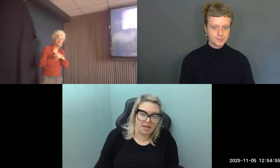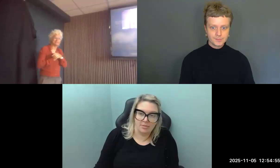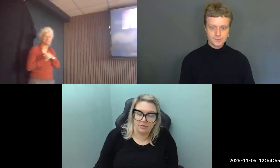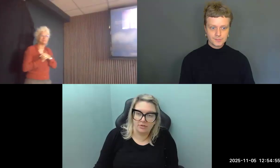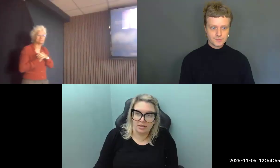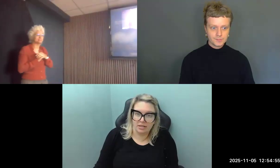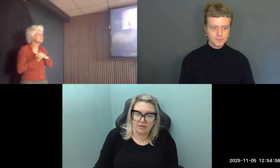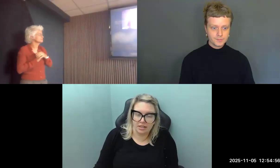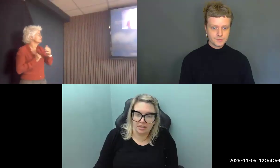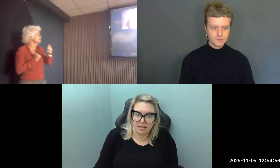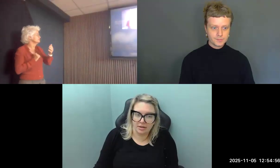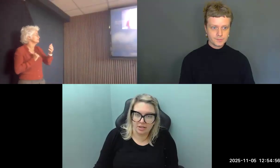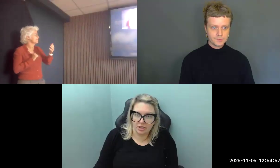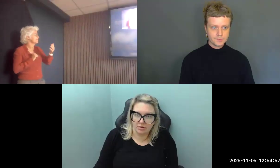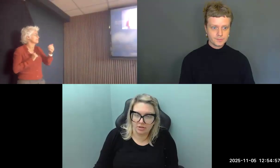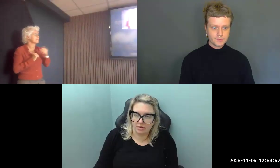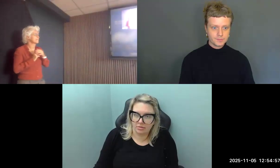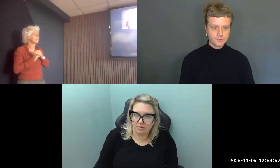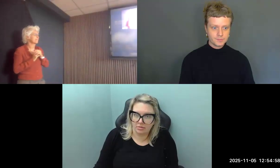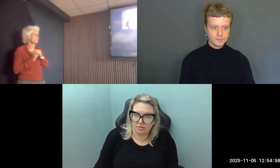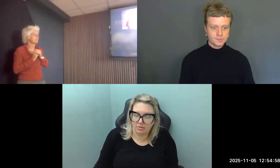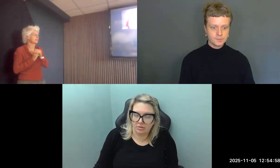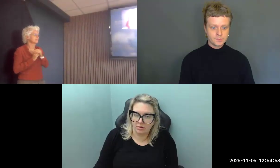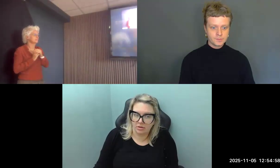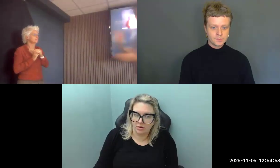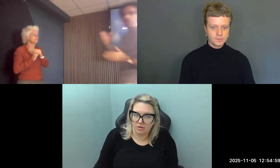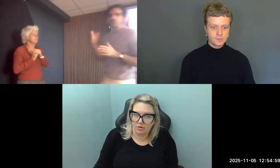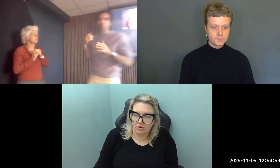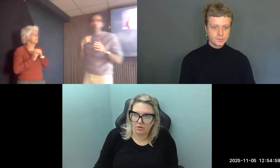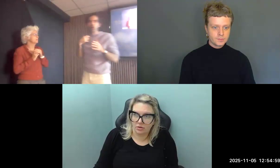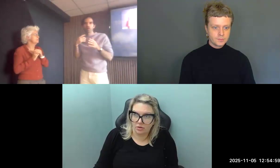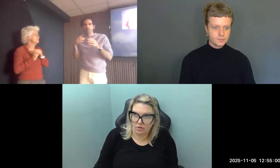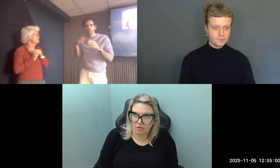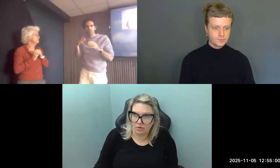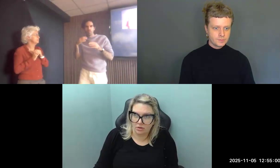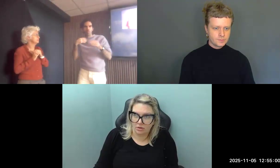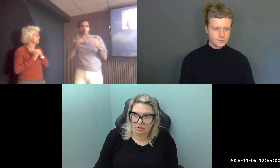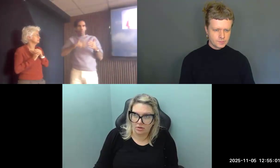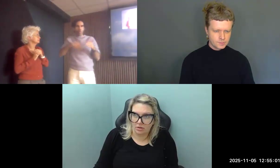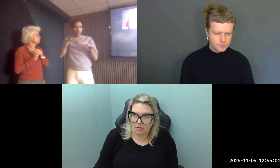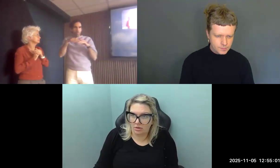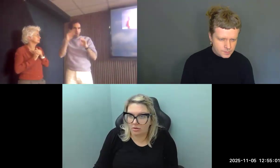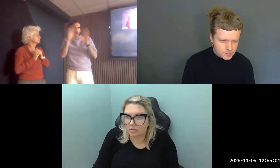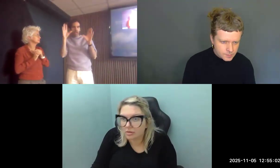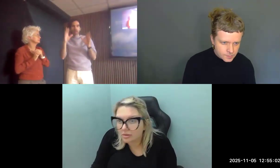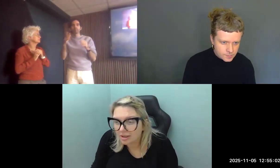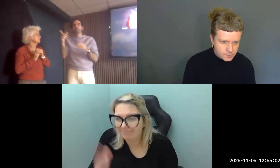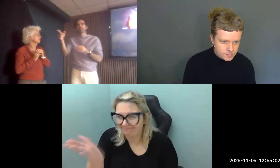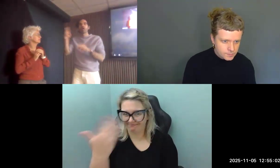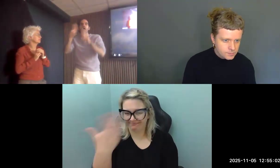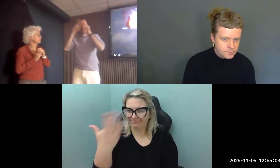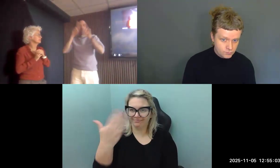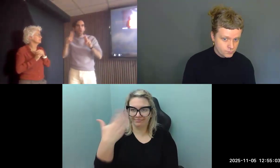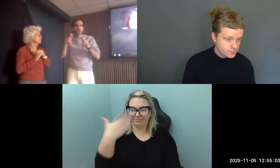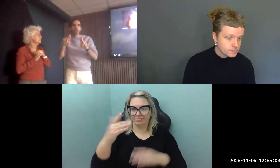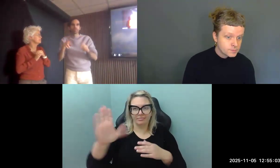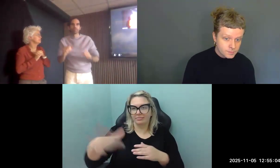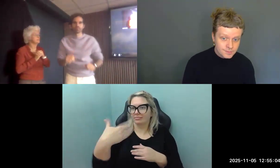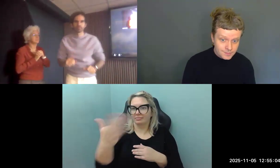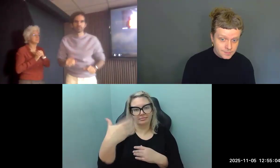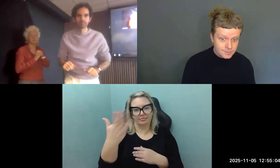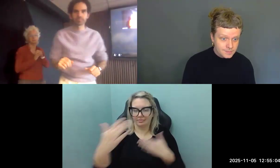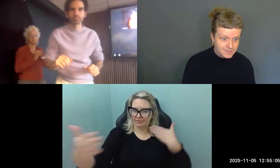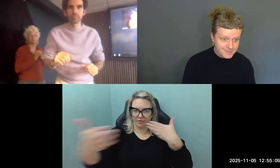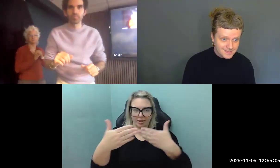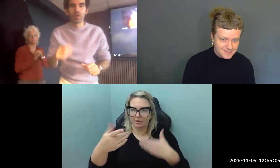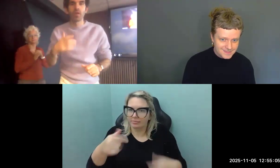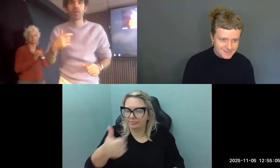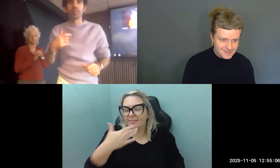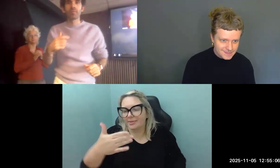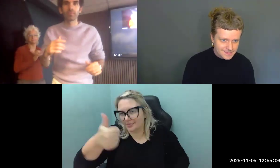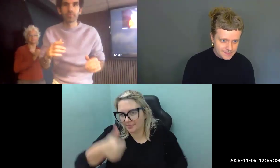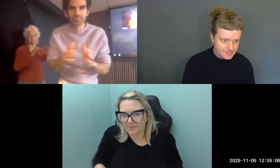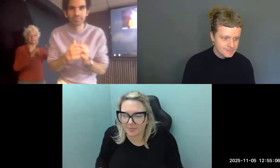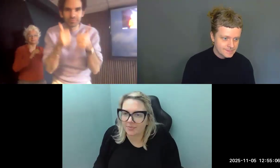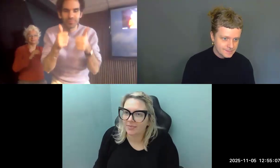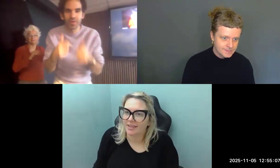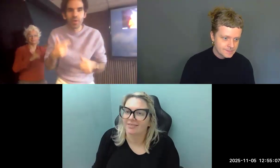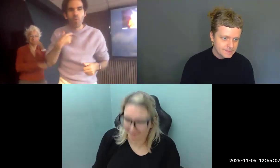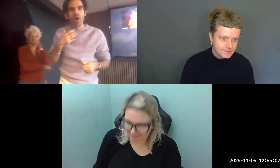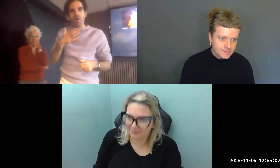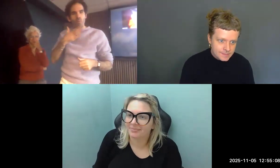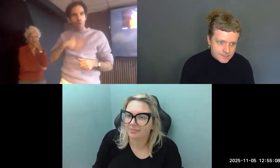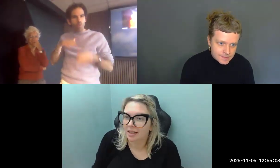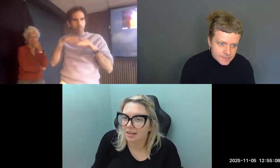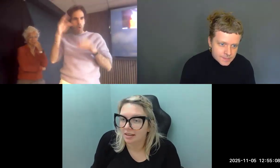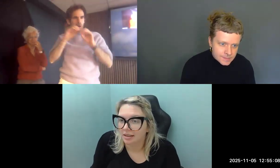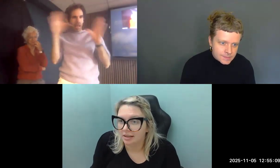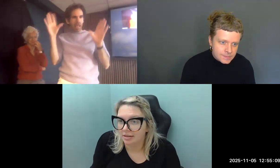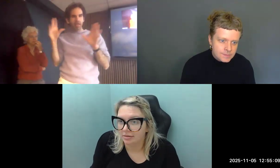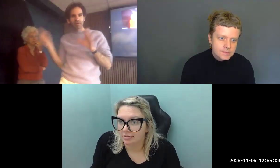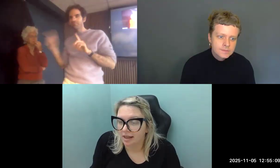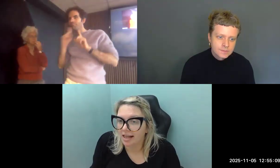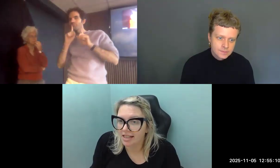Do you want to come to a front… to the front and ask that question, or…